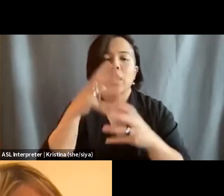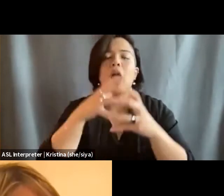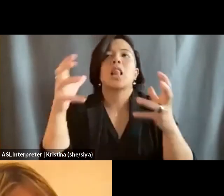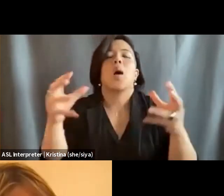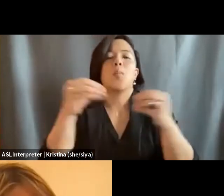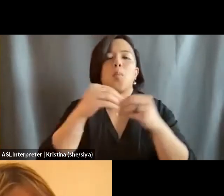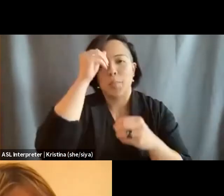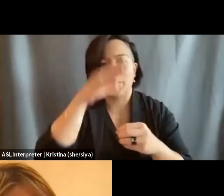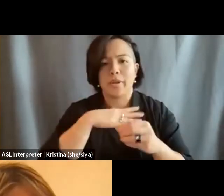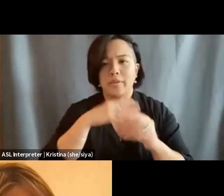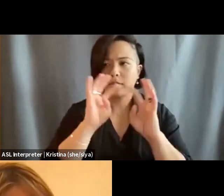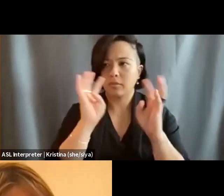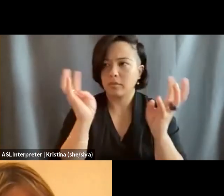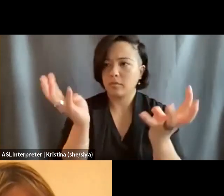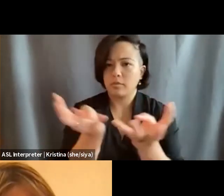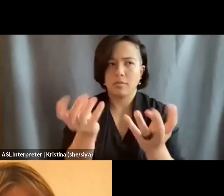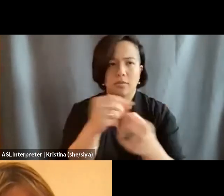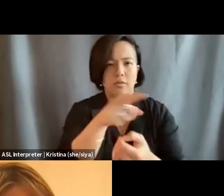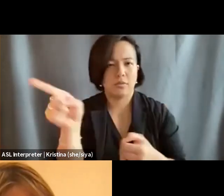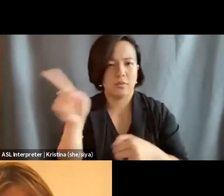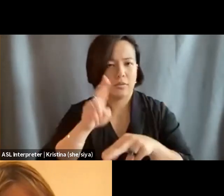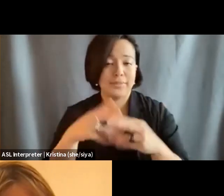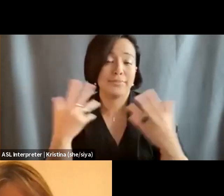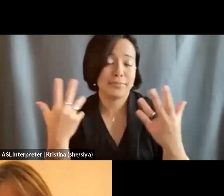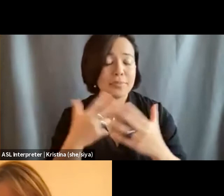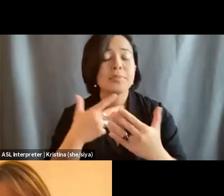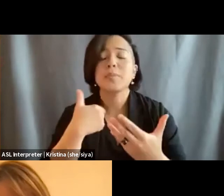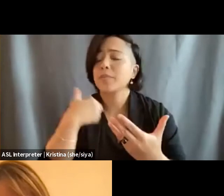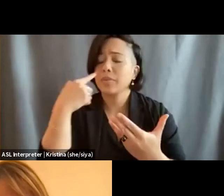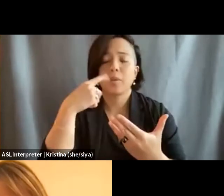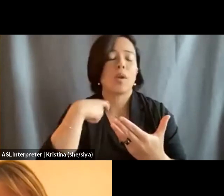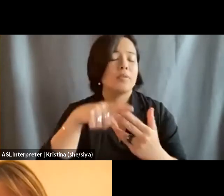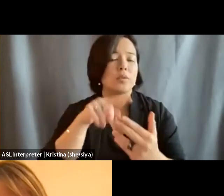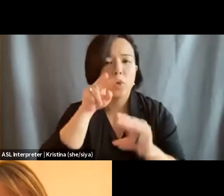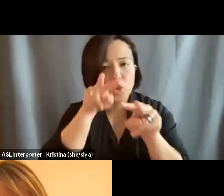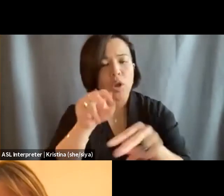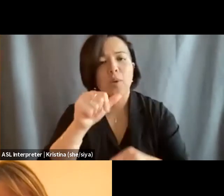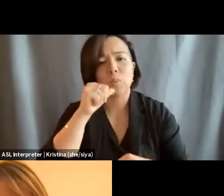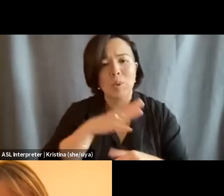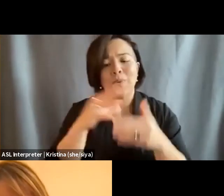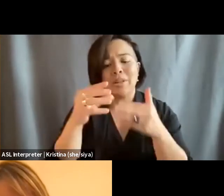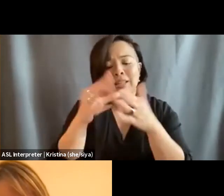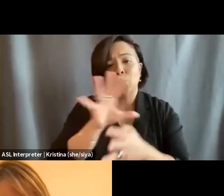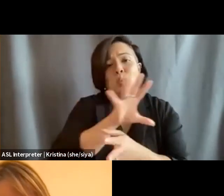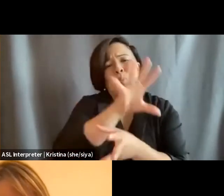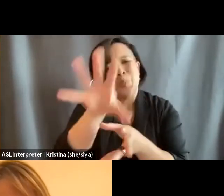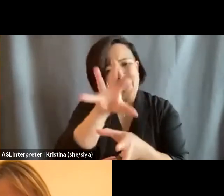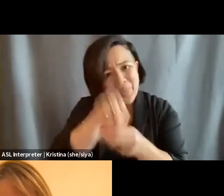at women's leadership within these systems.